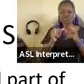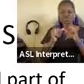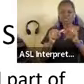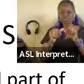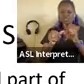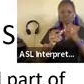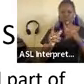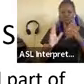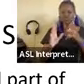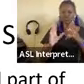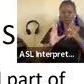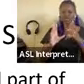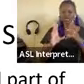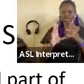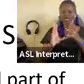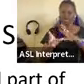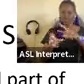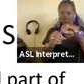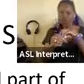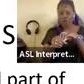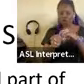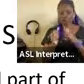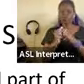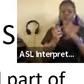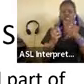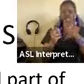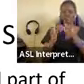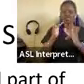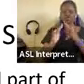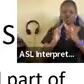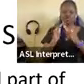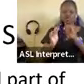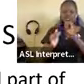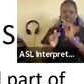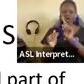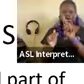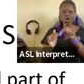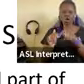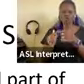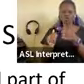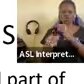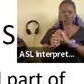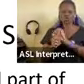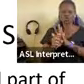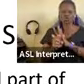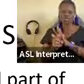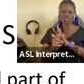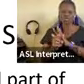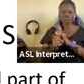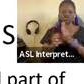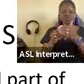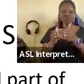rather than just one that's focused on covert only. So moving forward equity is going to